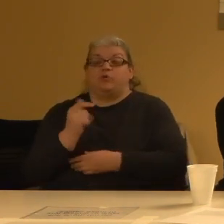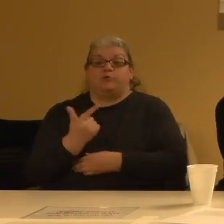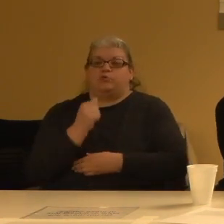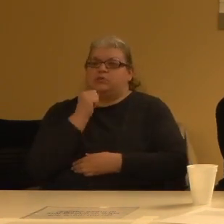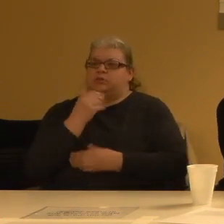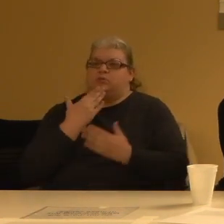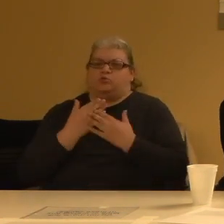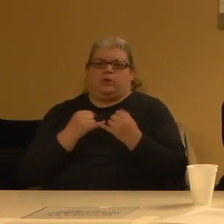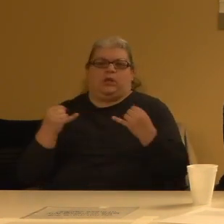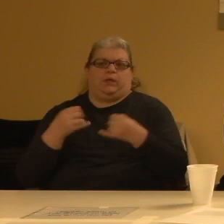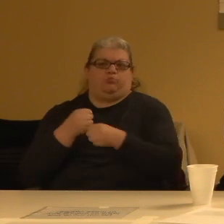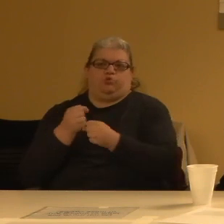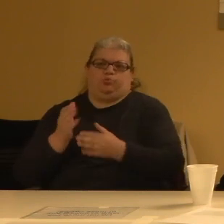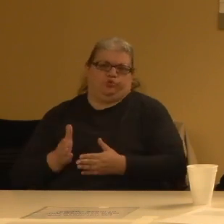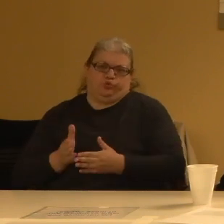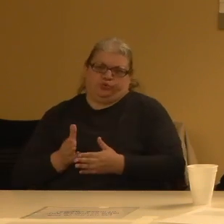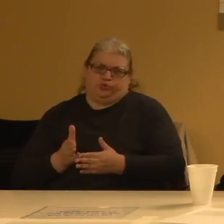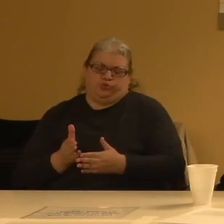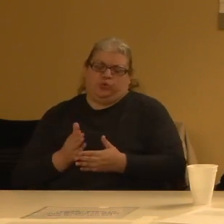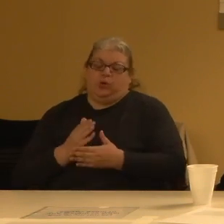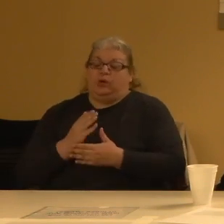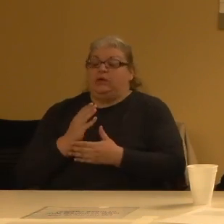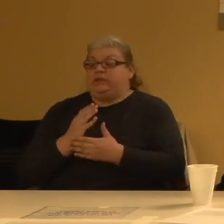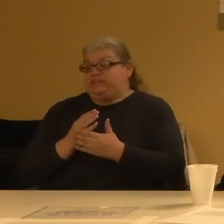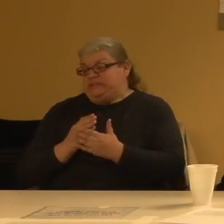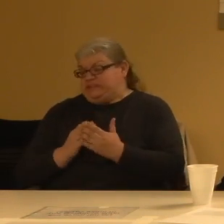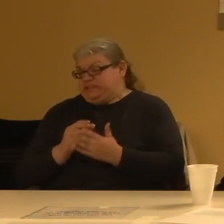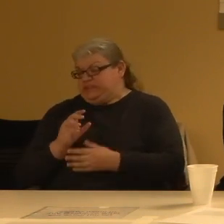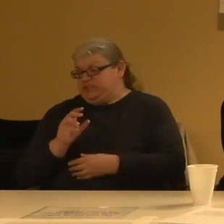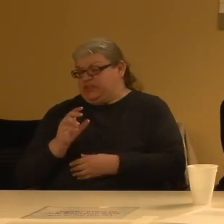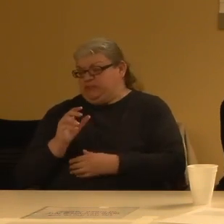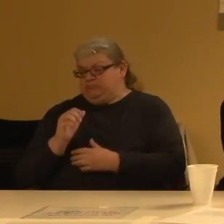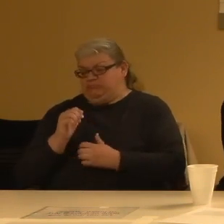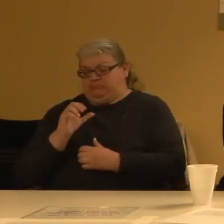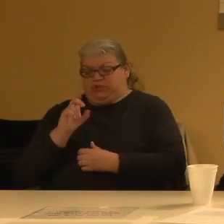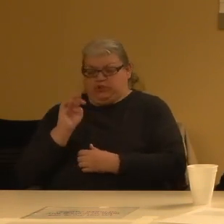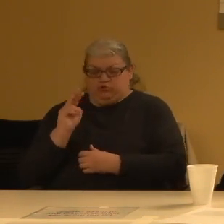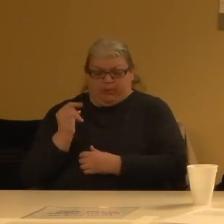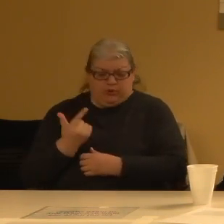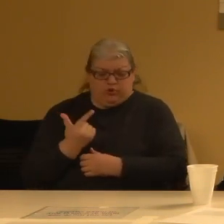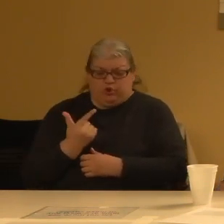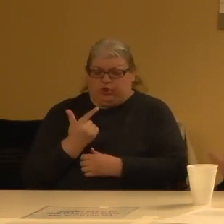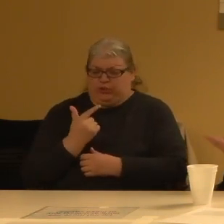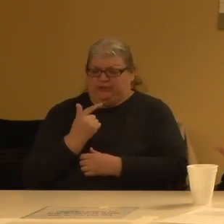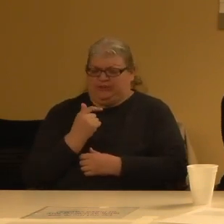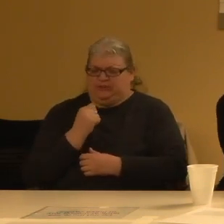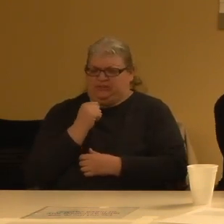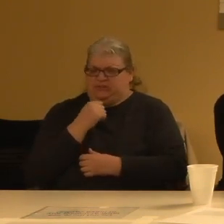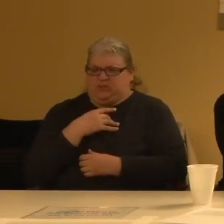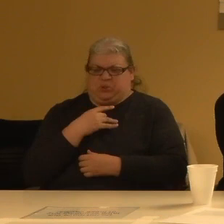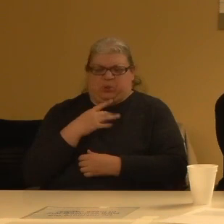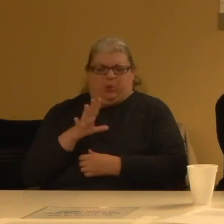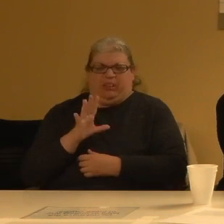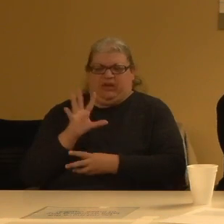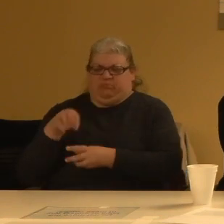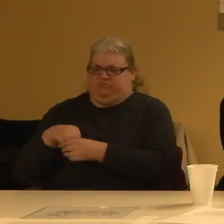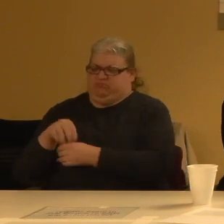who don't like being in institutions. And I think what is great about the curating of this panel